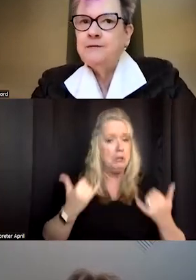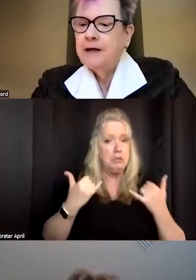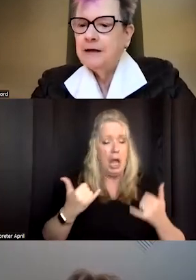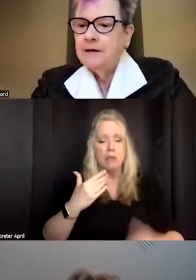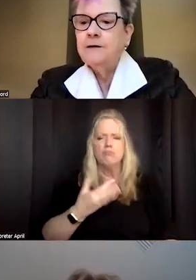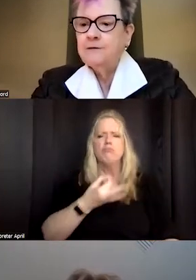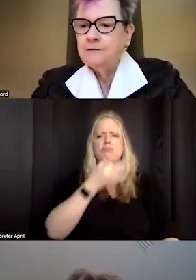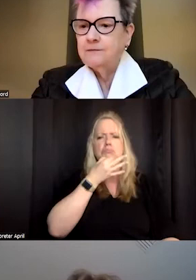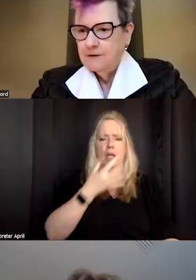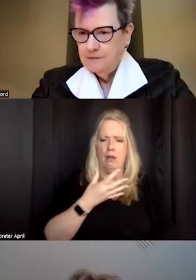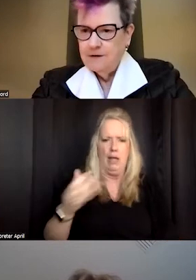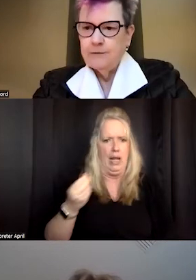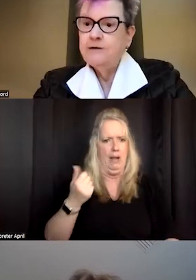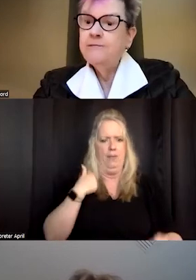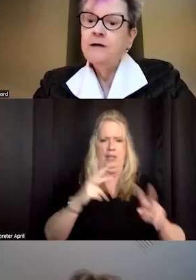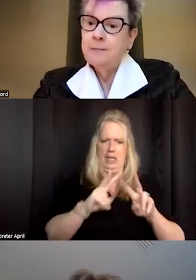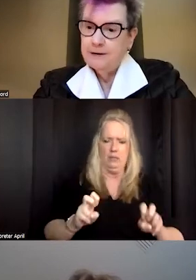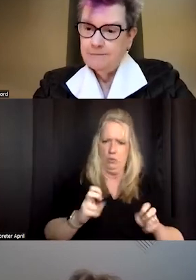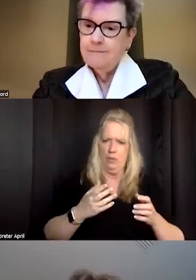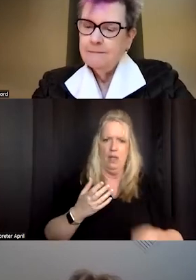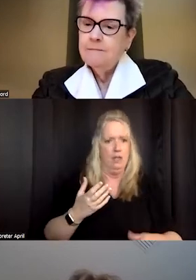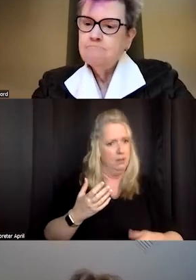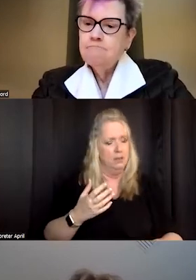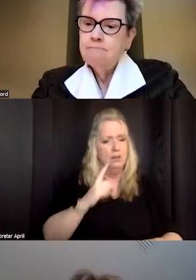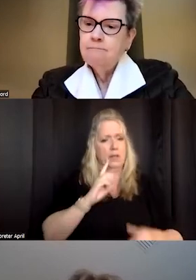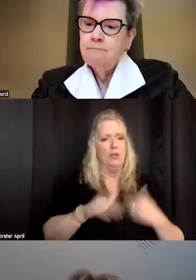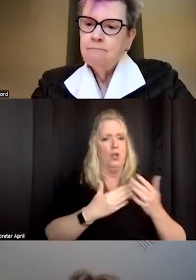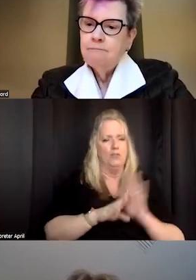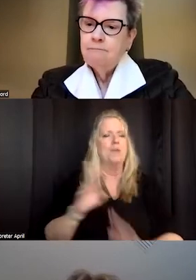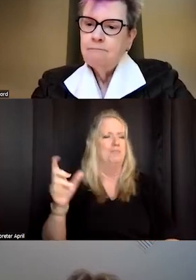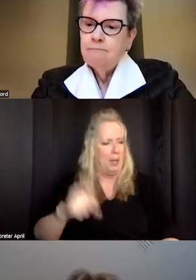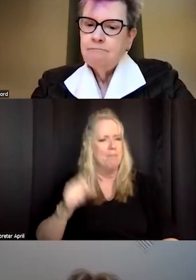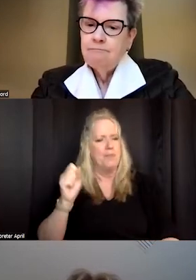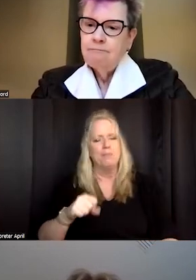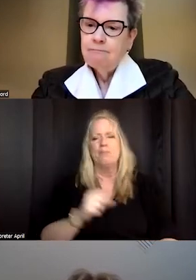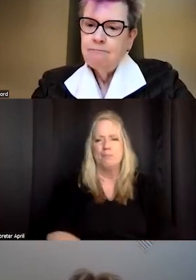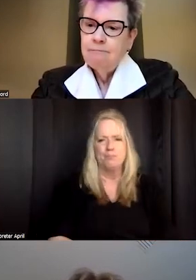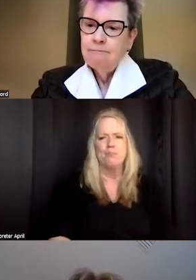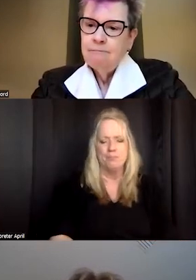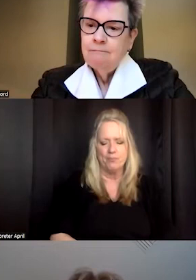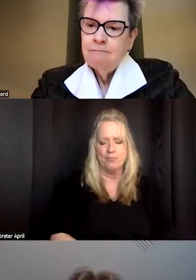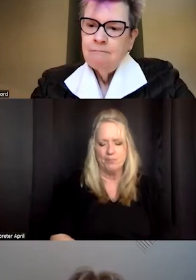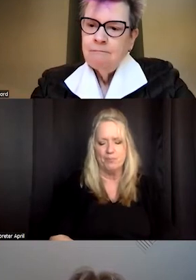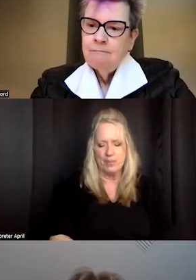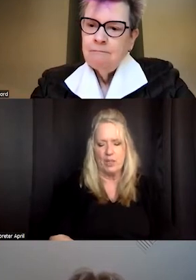AND ANALYTICS IS, IS THERE. AND DEVELOPING. >> YEAH, YEP. VERY MUCH SO. WE HAVE WITH THUS,